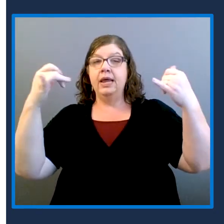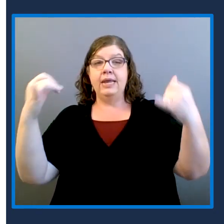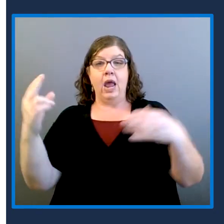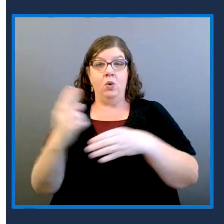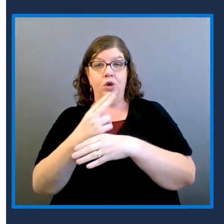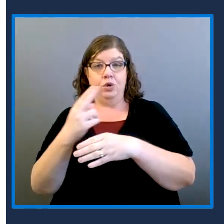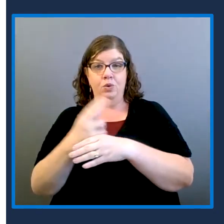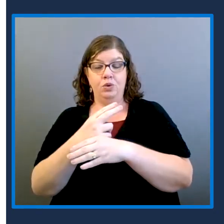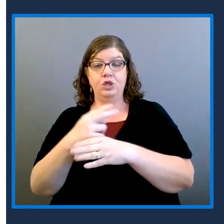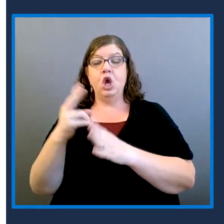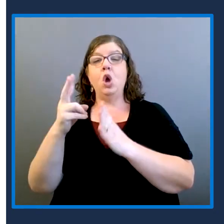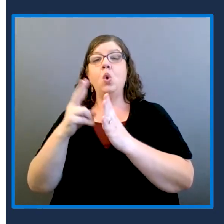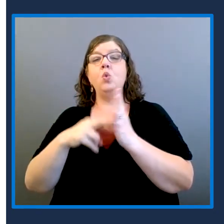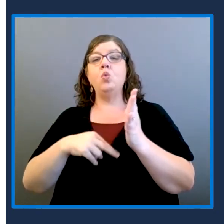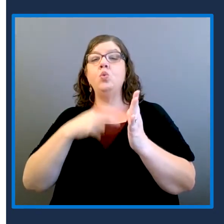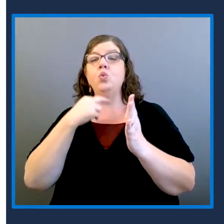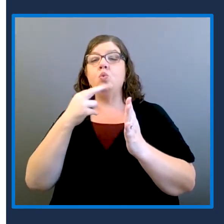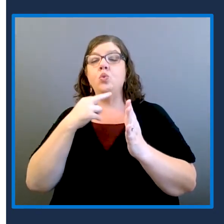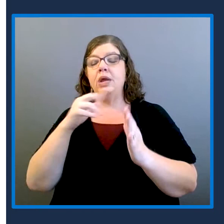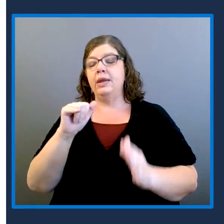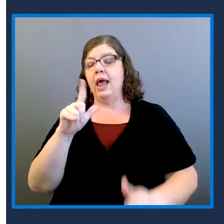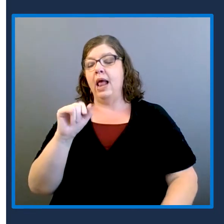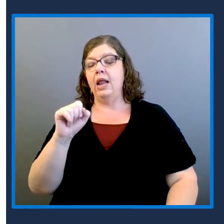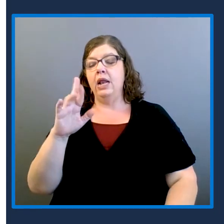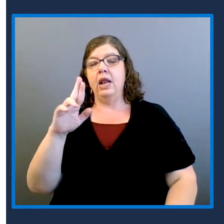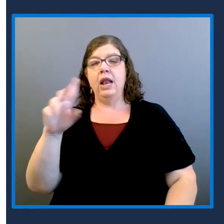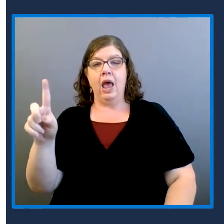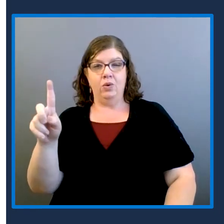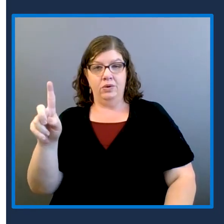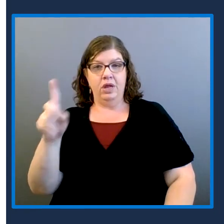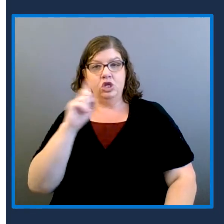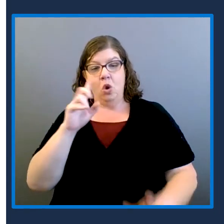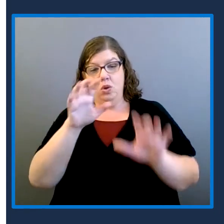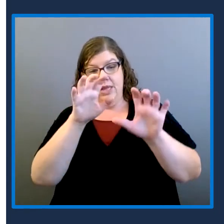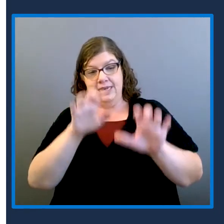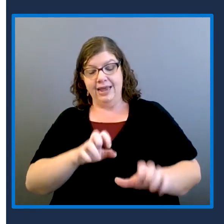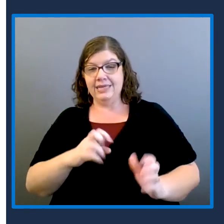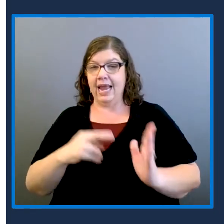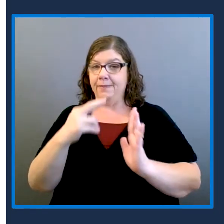right now we're going to use the read aloud feature and simply have our text read aloud